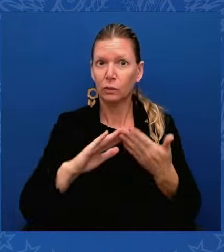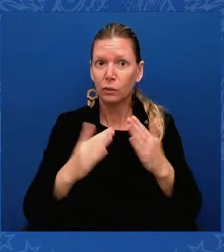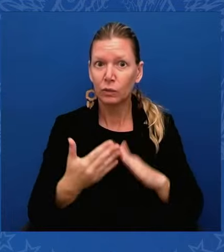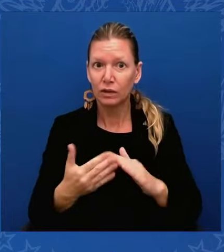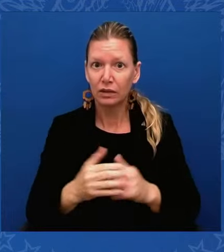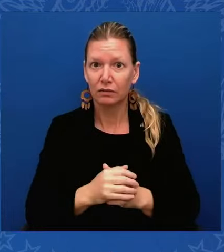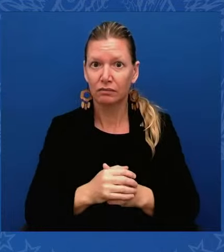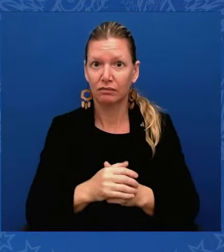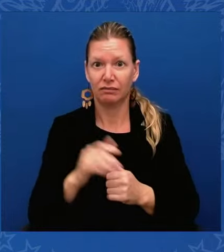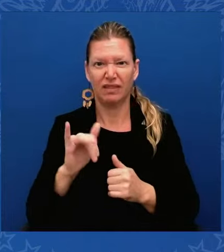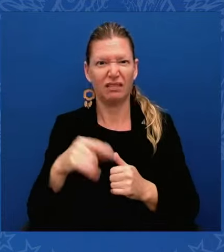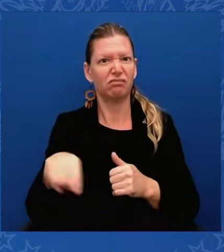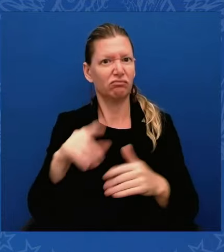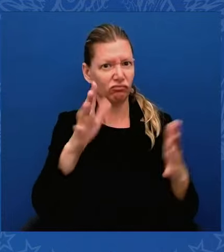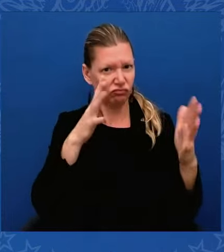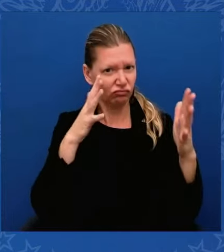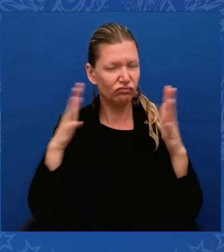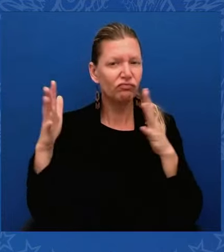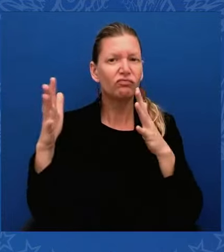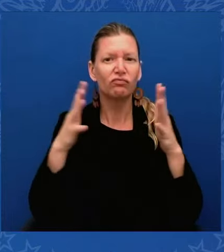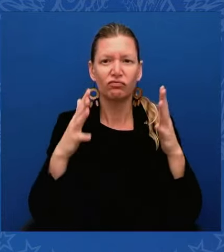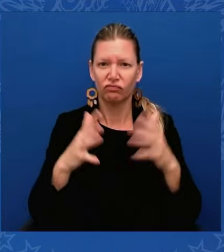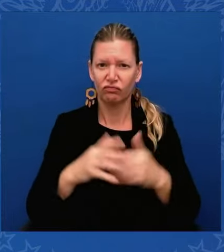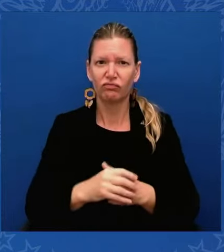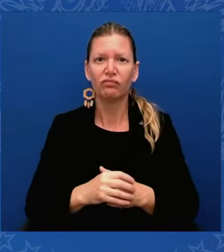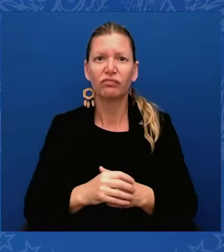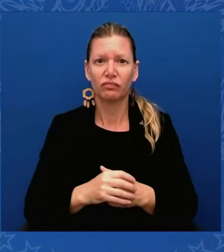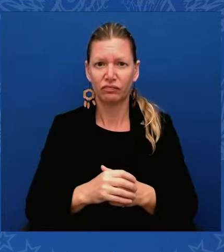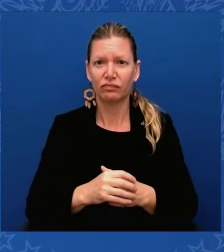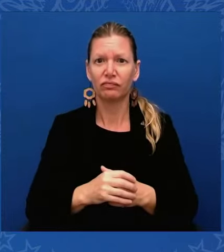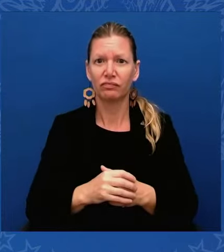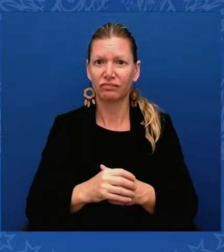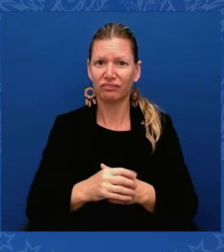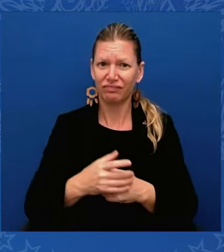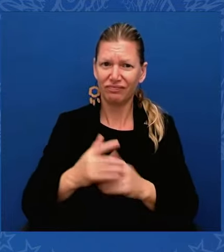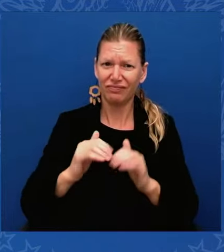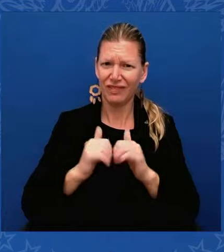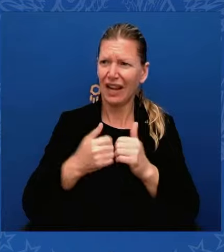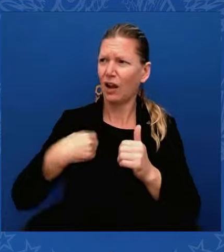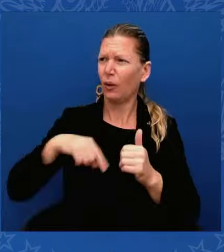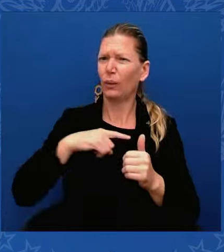How we can be the leader of the world, having the best education. I don't understand. We increased Pell Grants